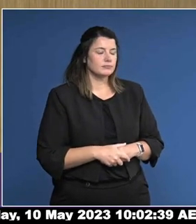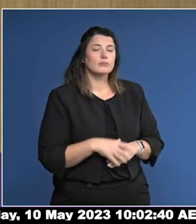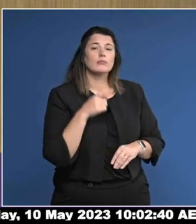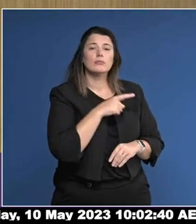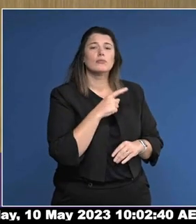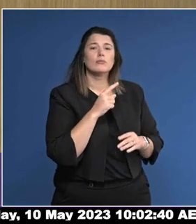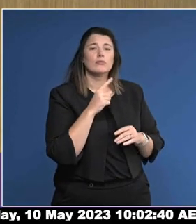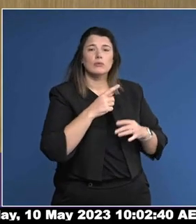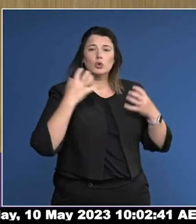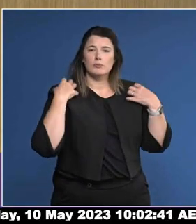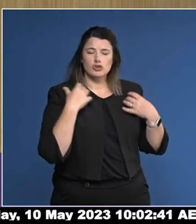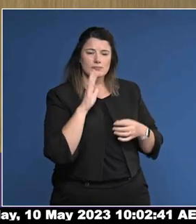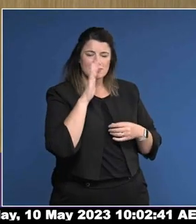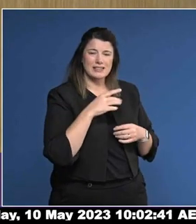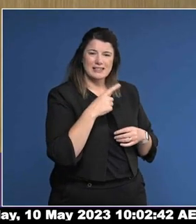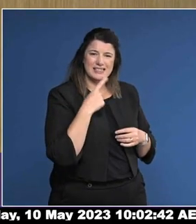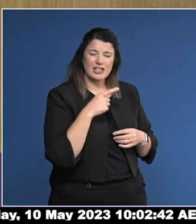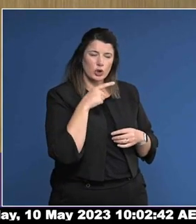anything about it, and you didn't quite answer that question.